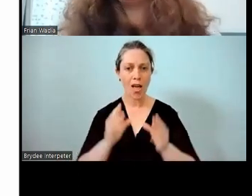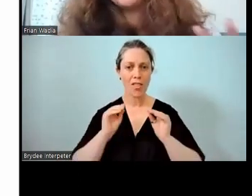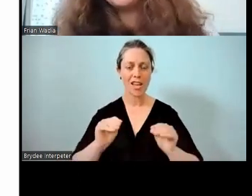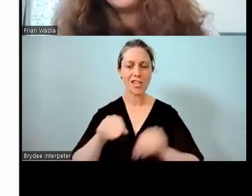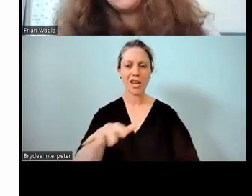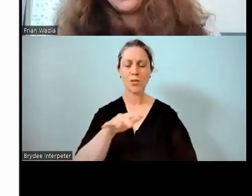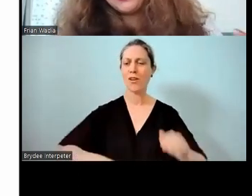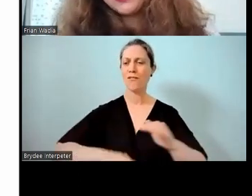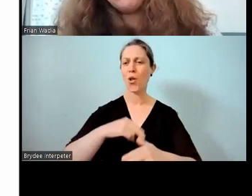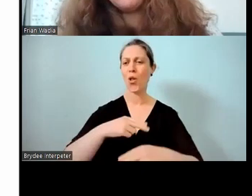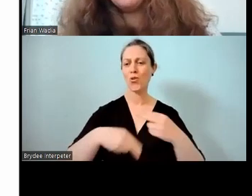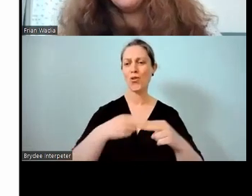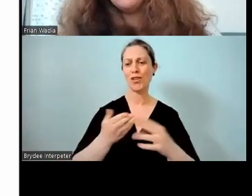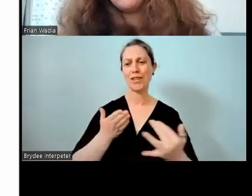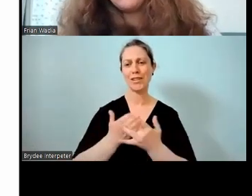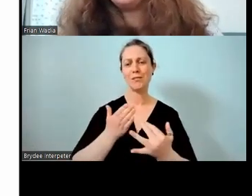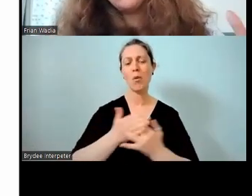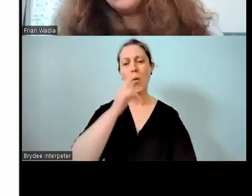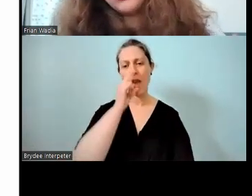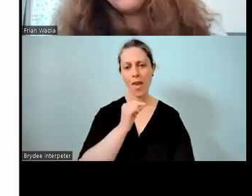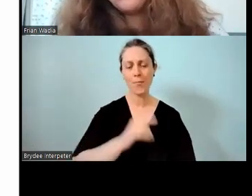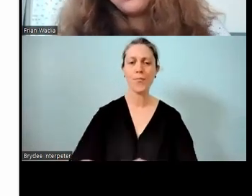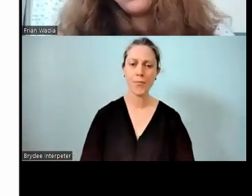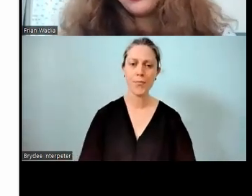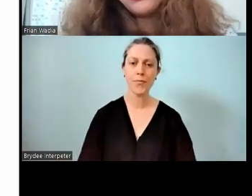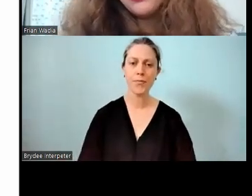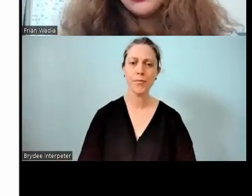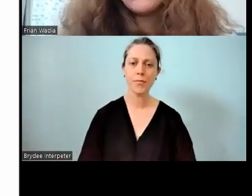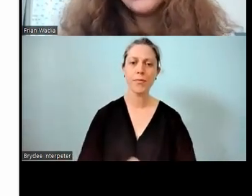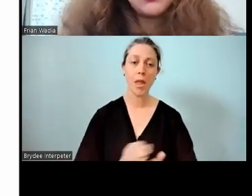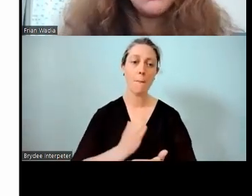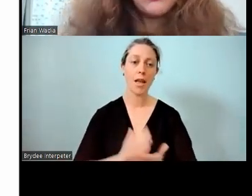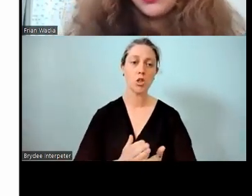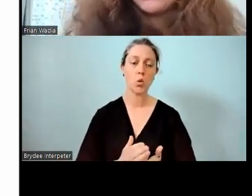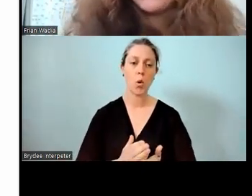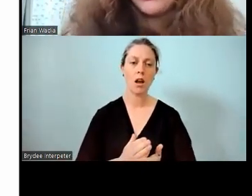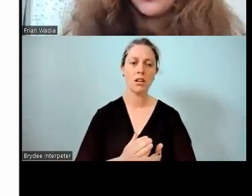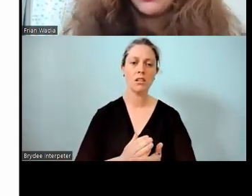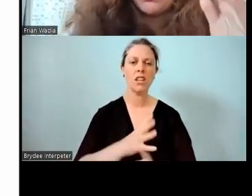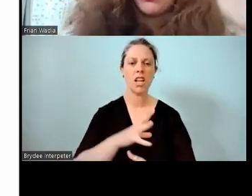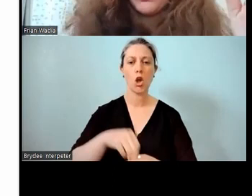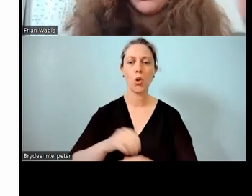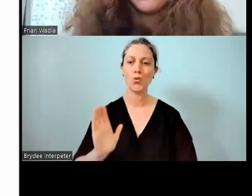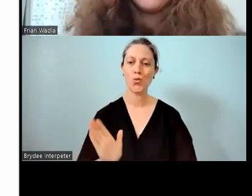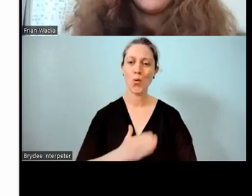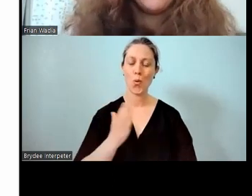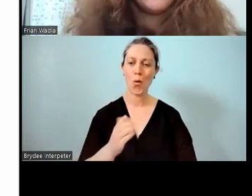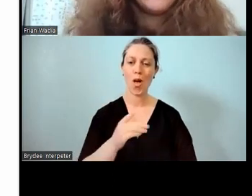universally accessible and inclusive for everyone. So those are some of the things to sort of think about when we look at, you know,